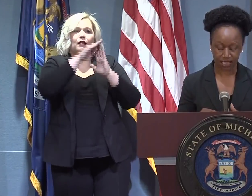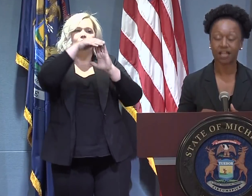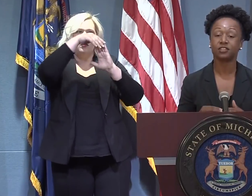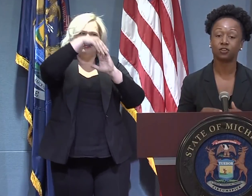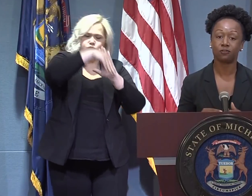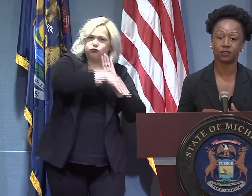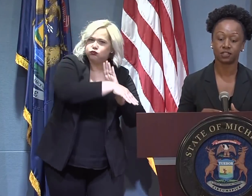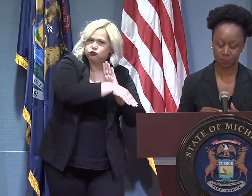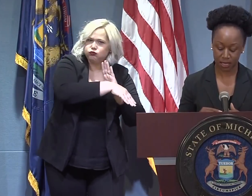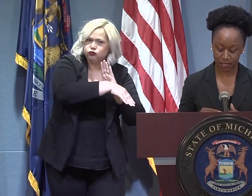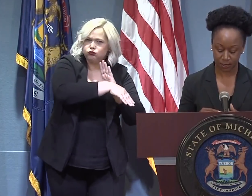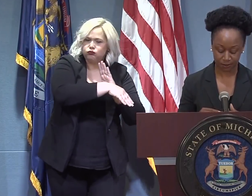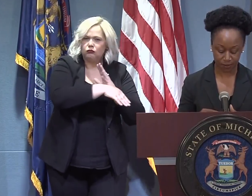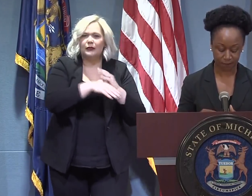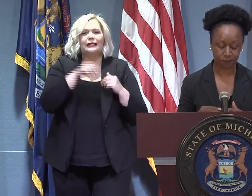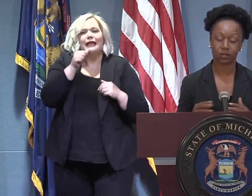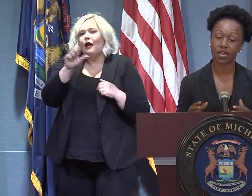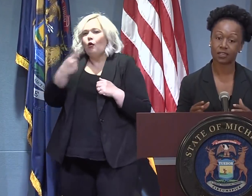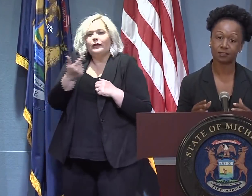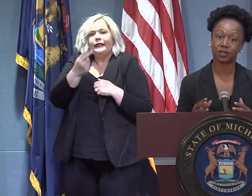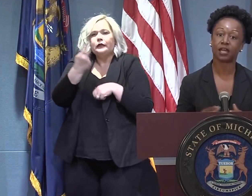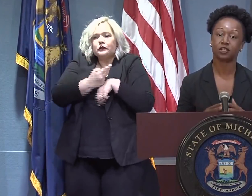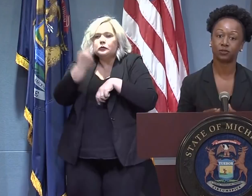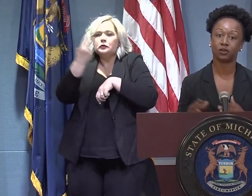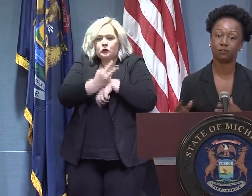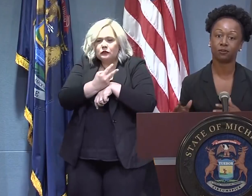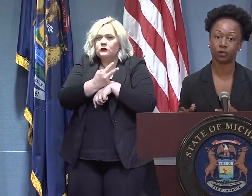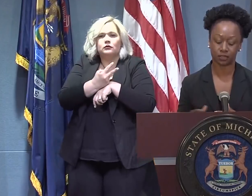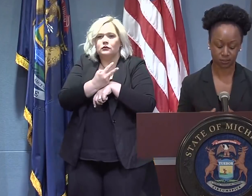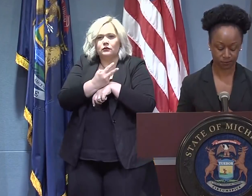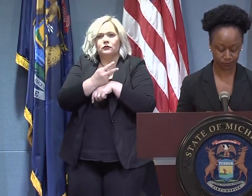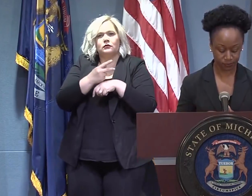WE WANT TO SEE POSITIVE TRENDS IN THE NUMBER OF CASES AND DEATHS, MEANING THEY ARE GOING DOWN.